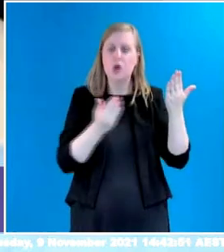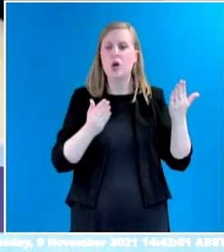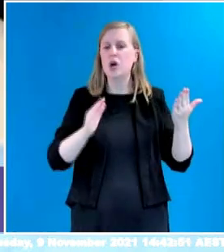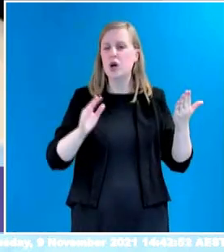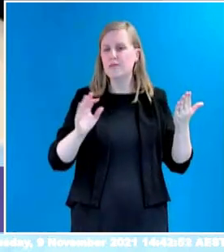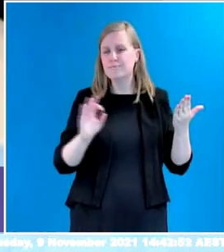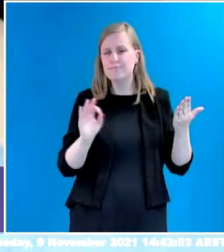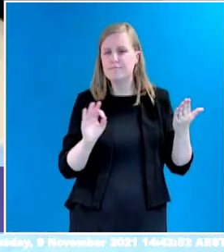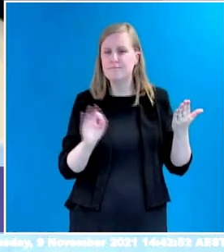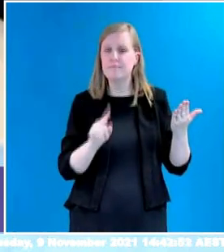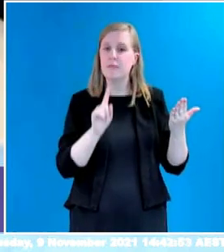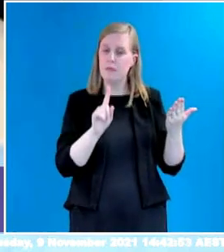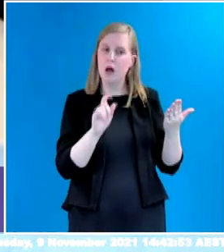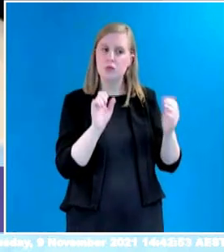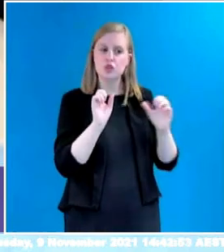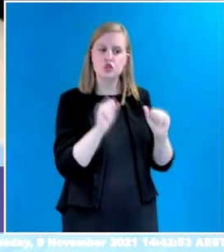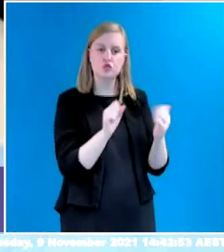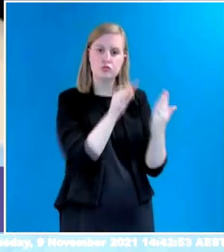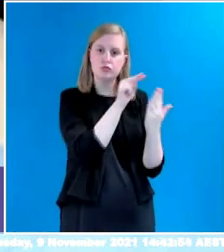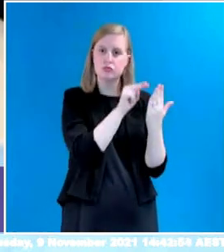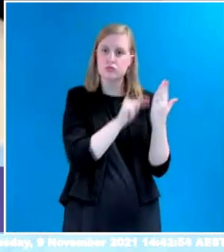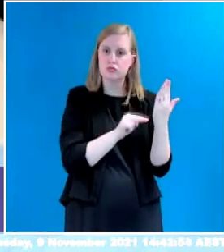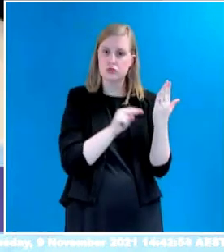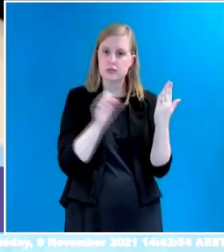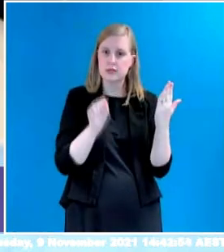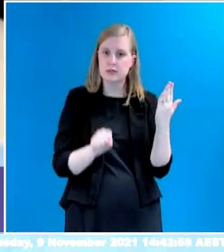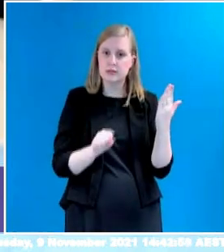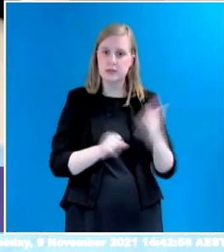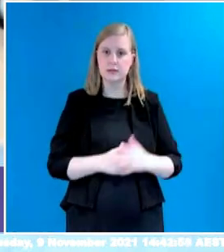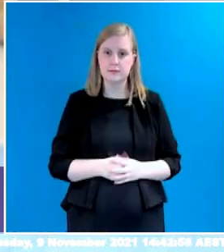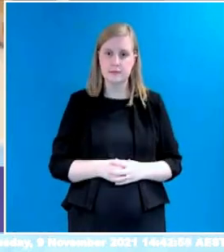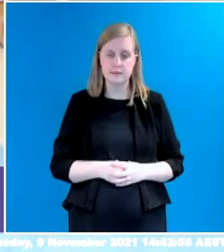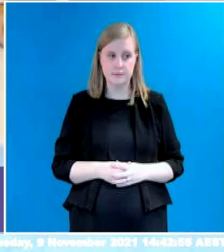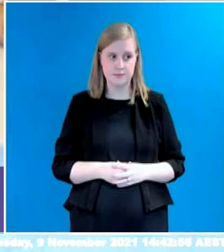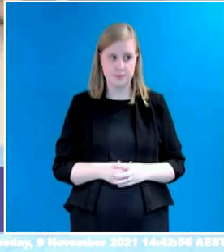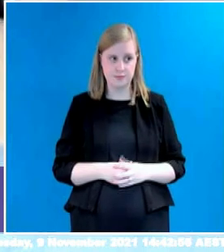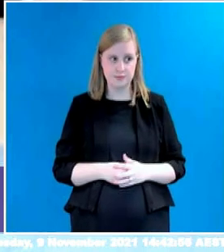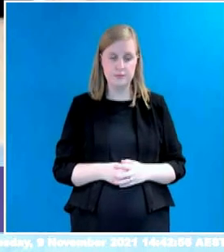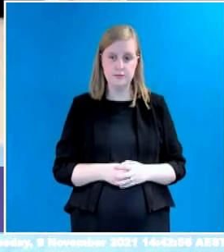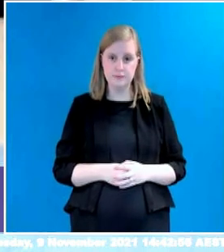If it was said, because of the detail in the general comments, that